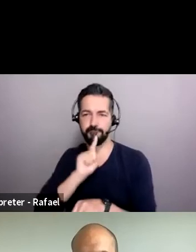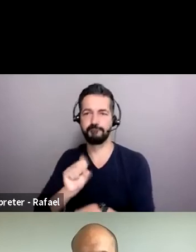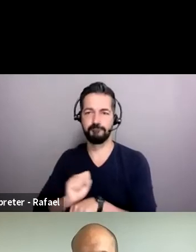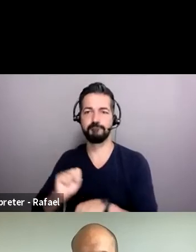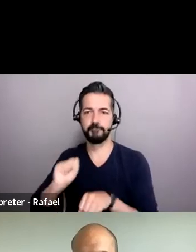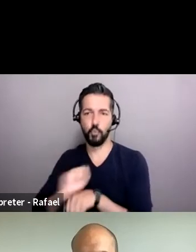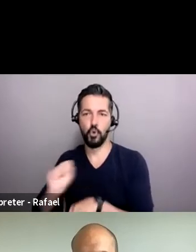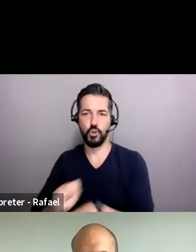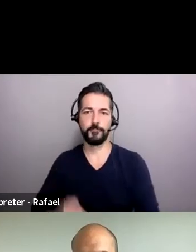Thank you.